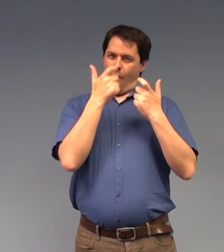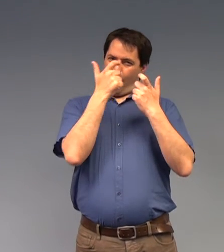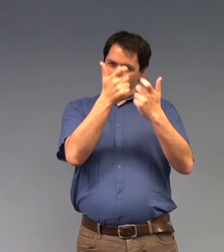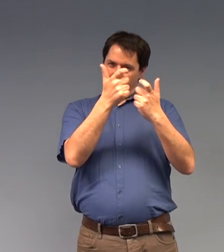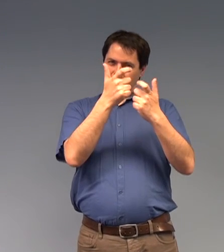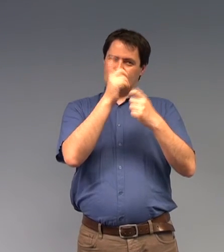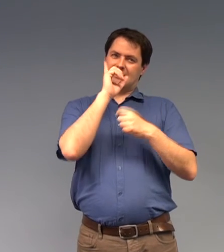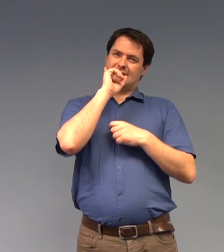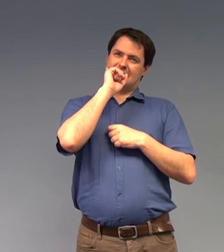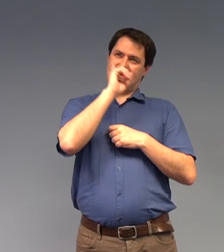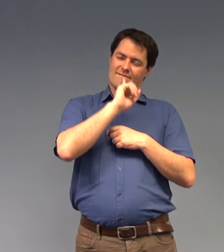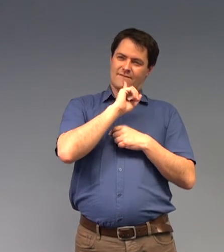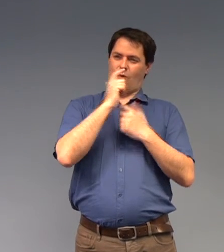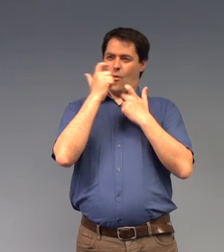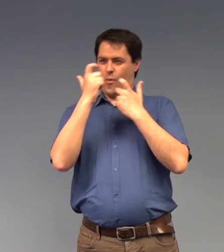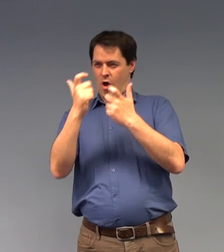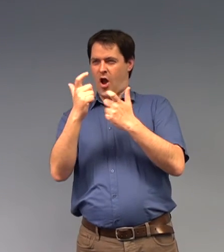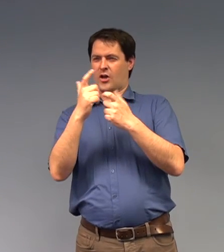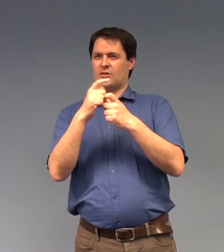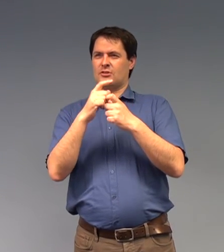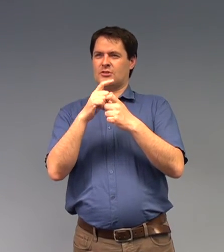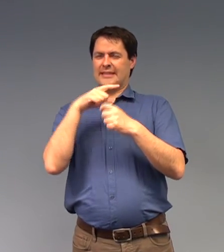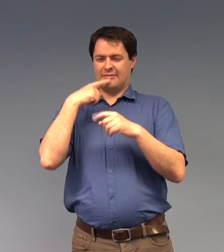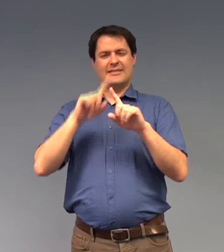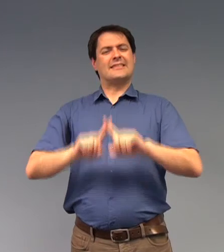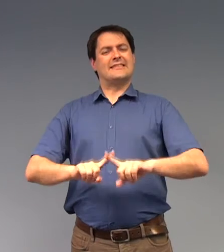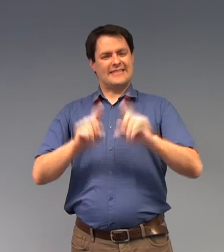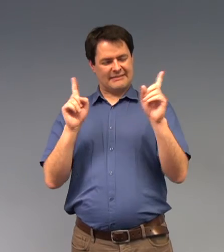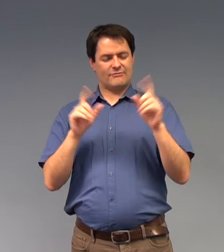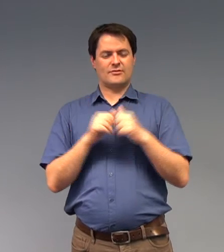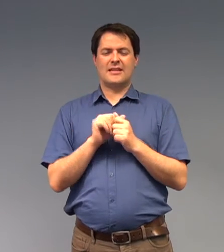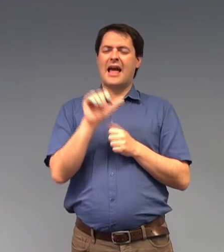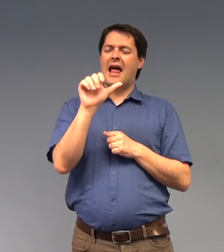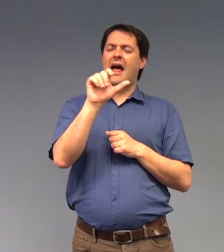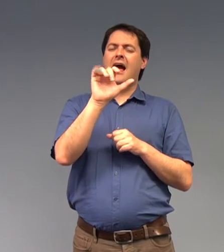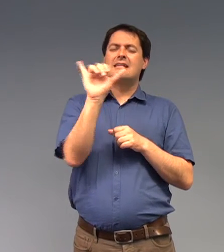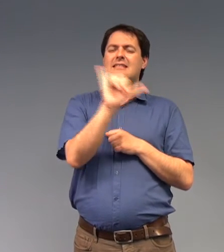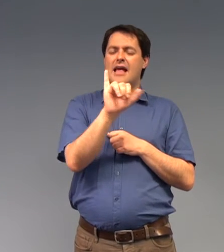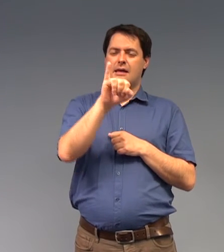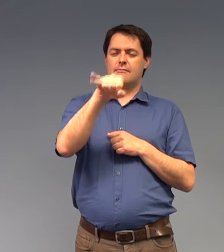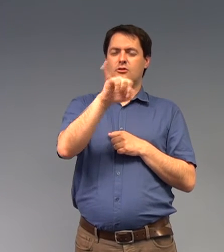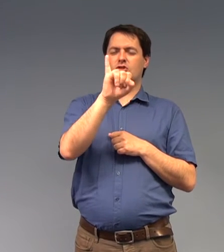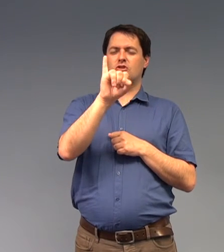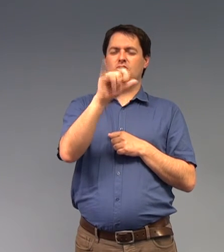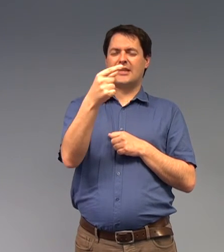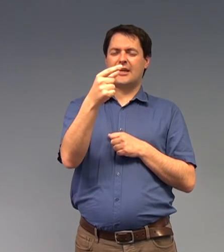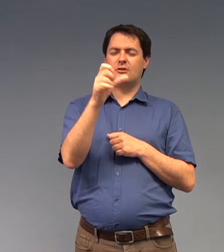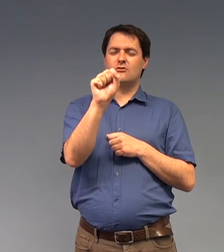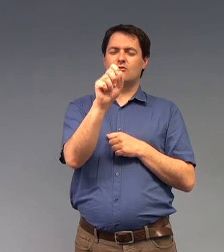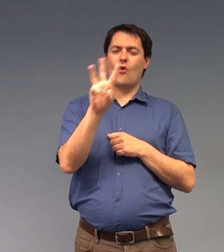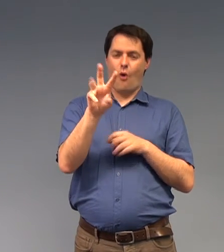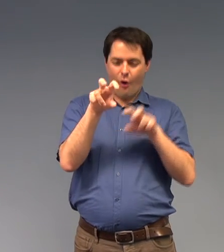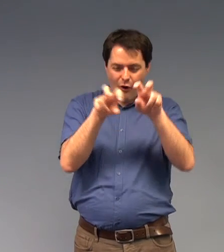And they said for them, it was like watching a jigsaw puzzle.